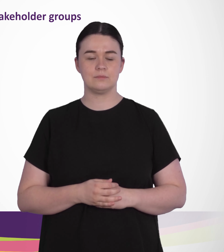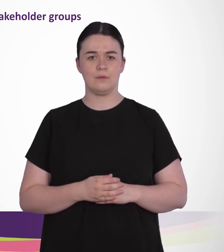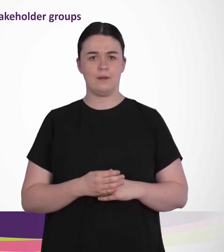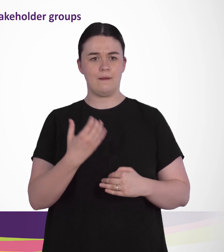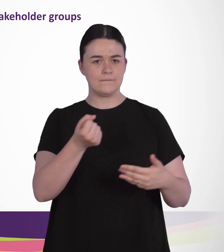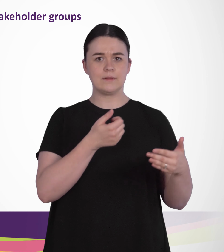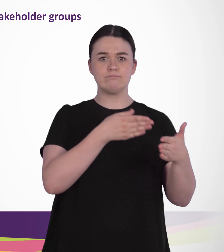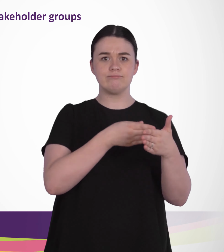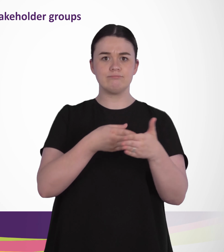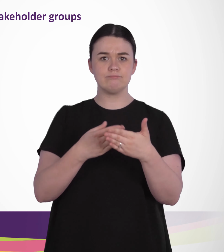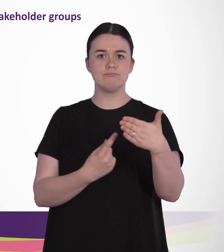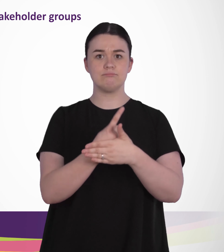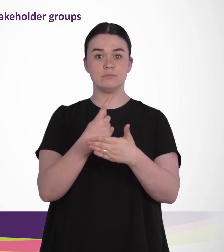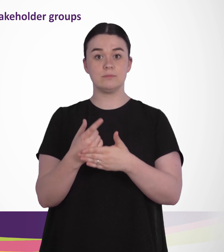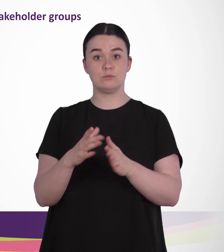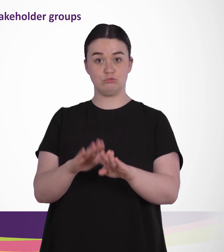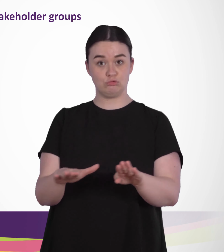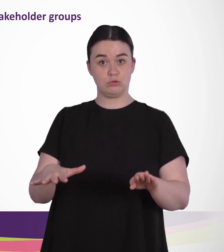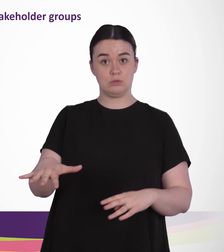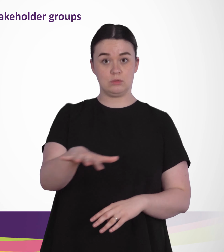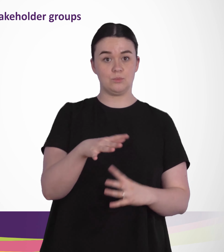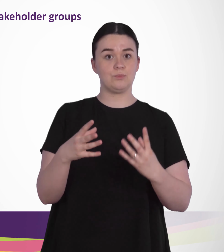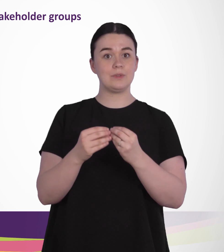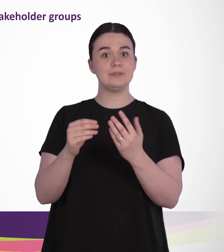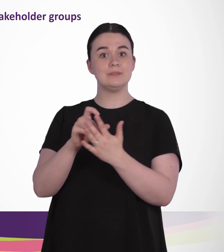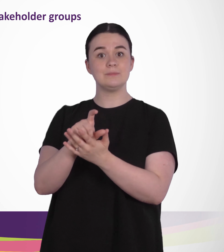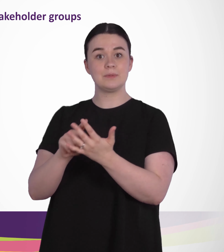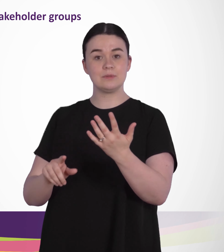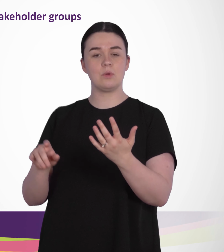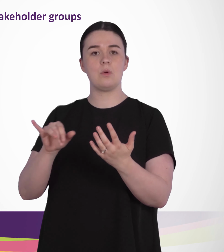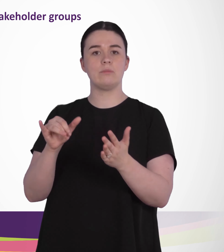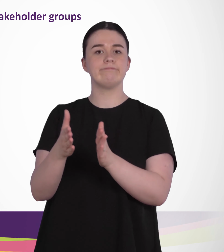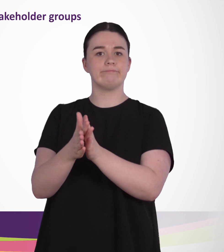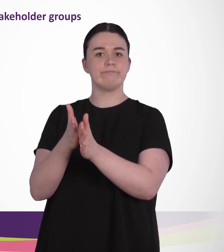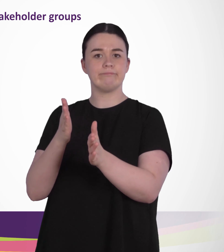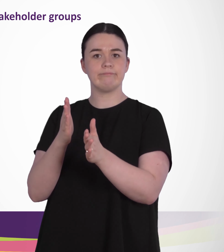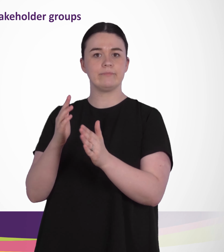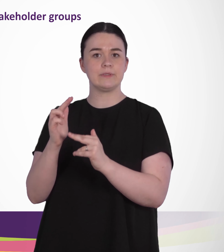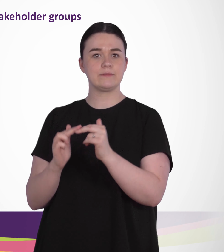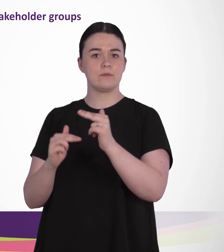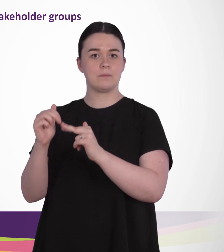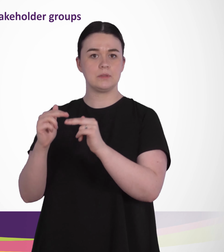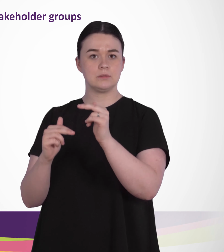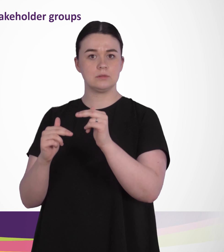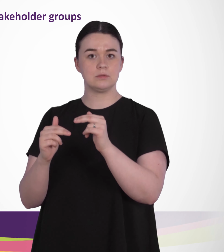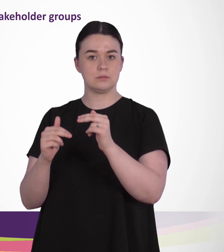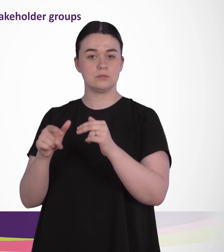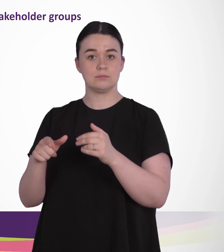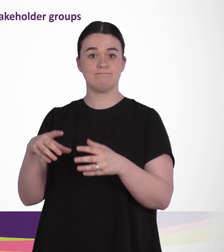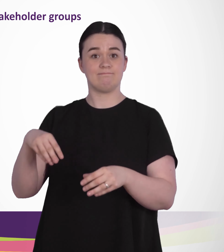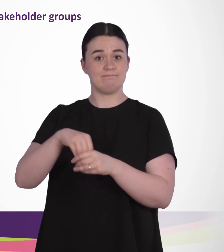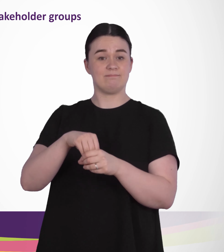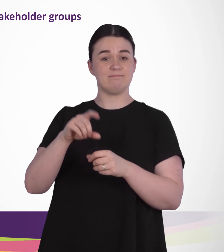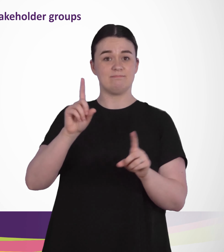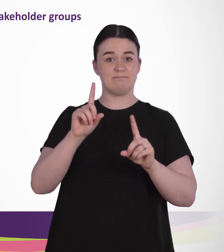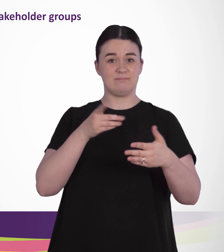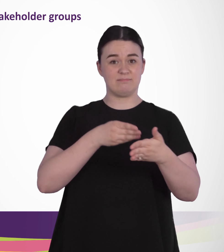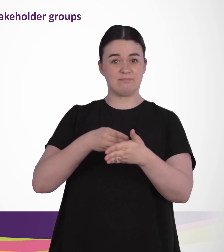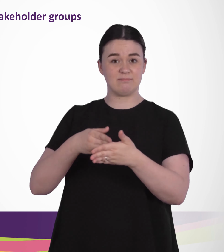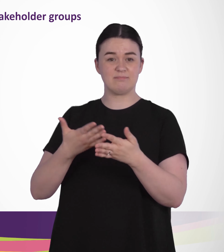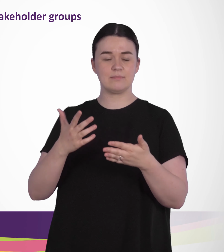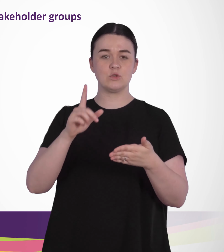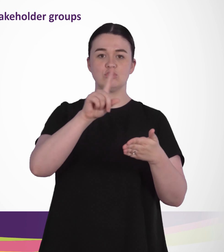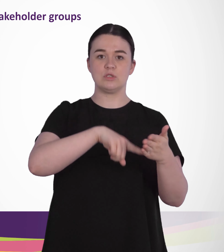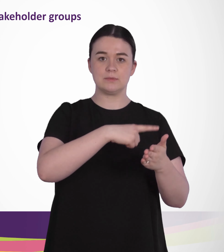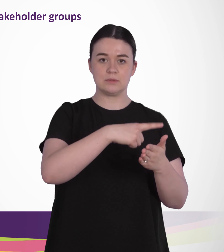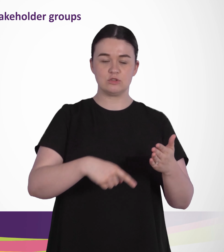Barriers faced by children with disabilities and / or developmental delays include discrimination,